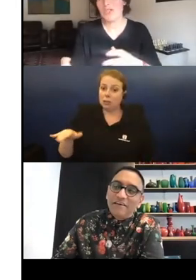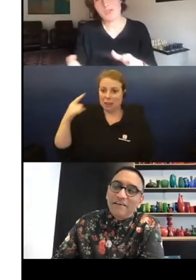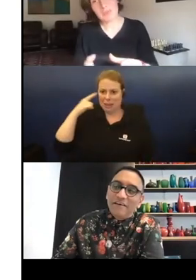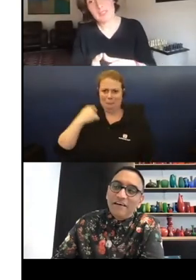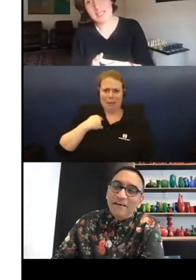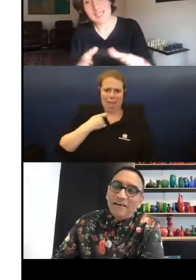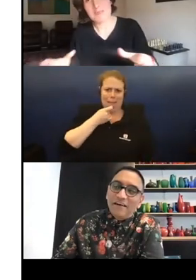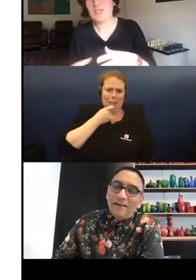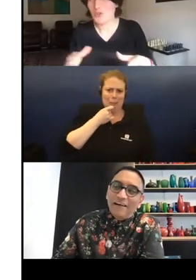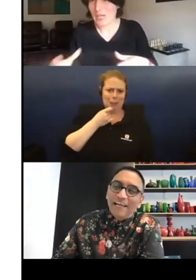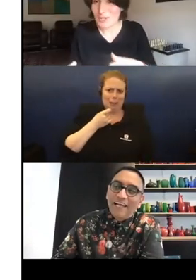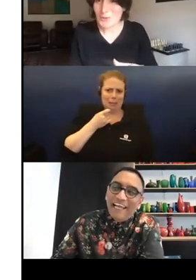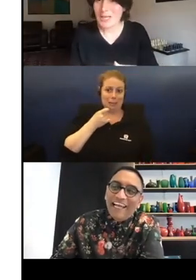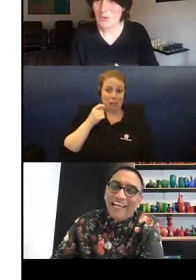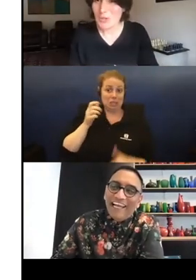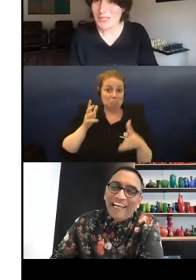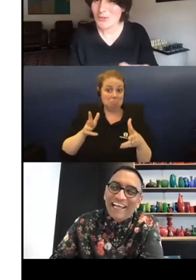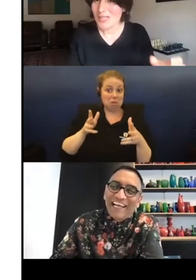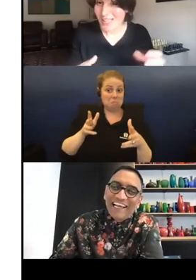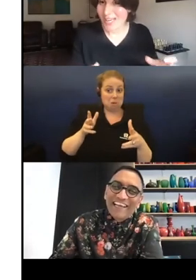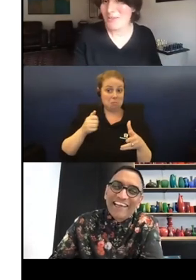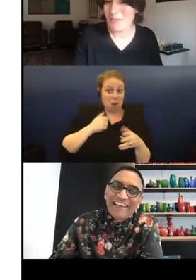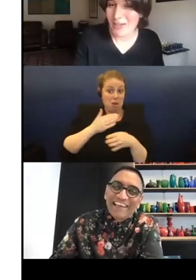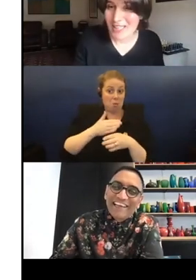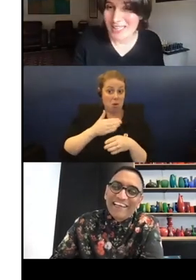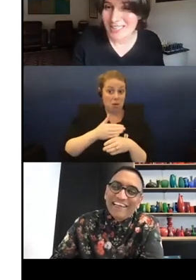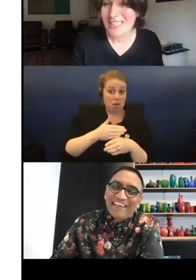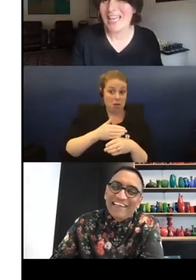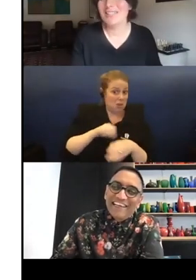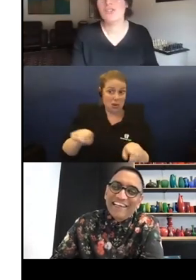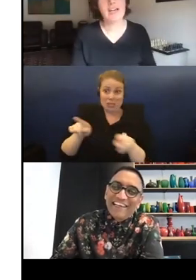maybe think that it's a bit strange what i'm doing it's not like other parents and you know